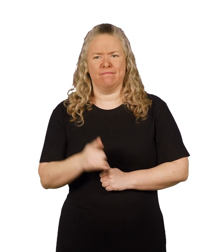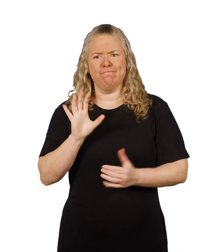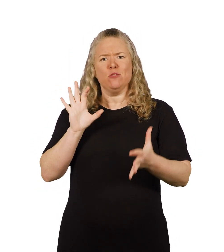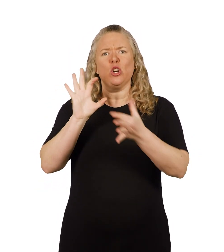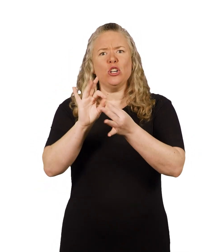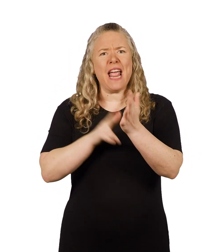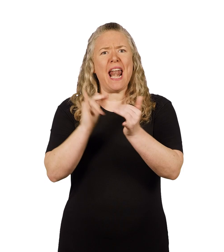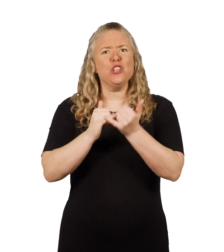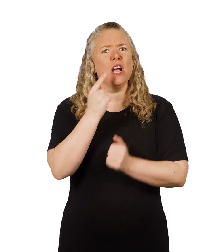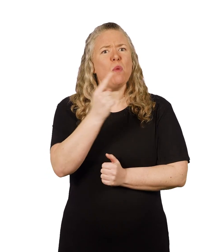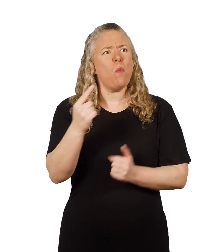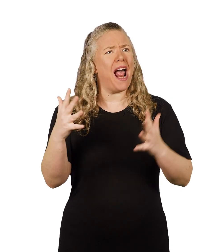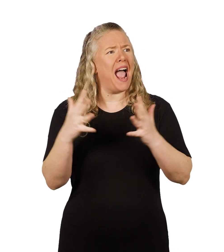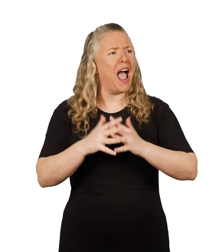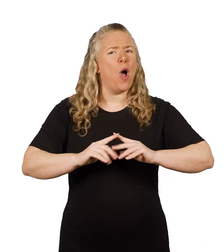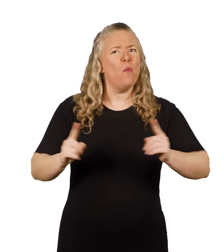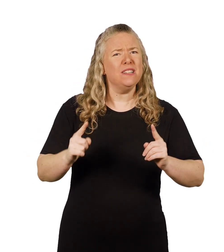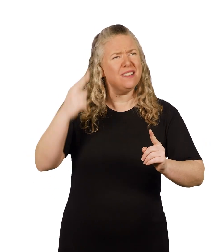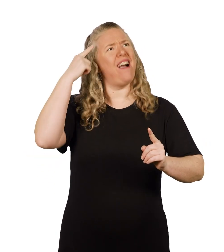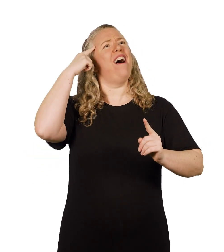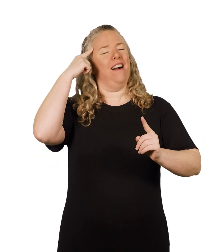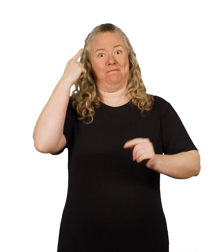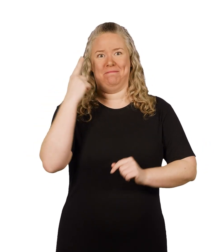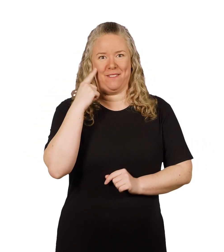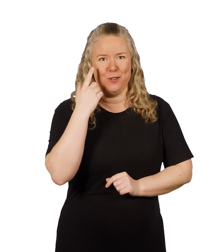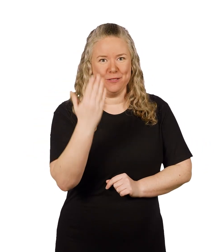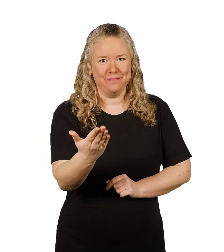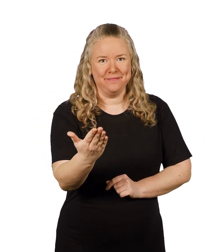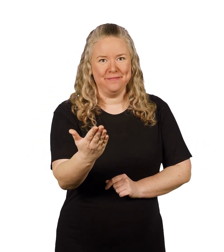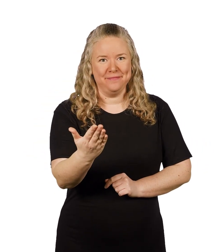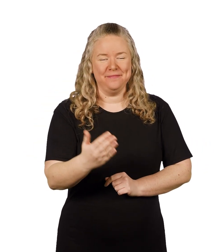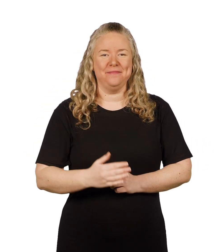Here is a reminder of how to contact NHS 111: